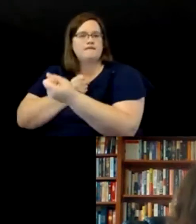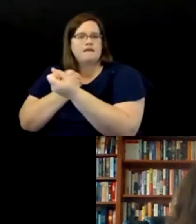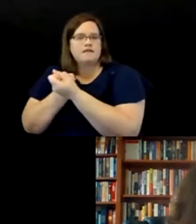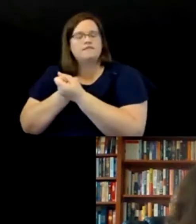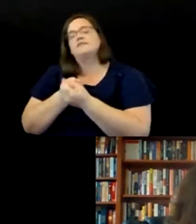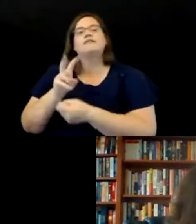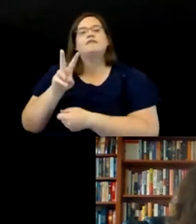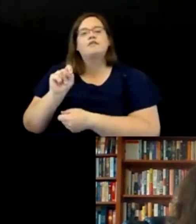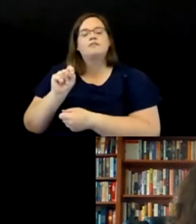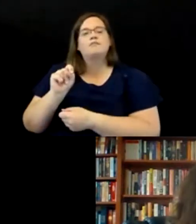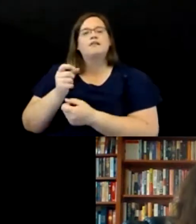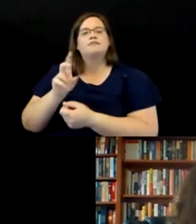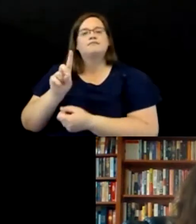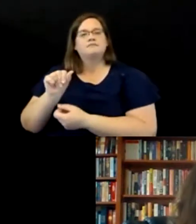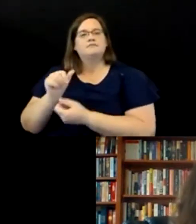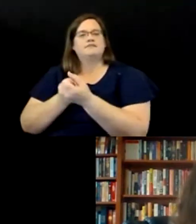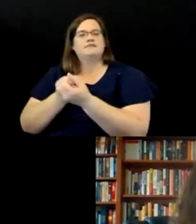for helping us with that topic.